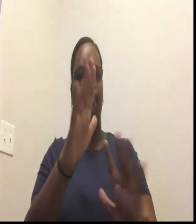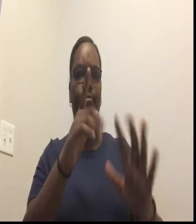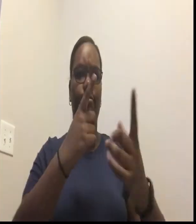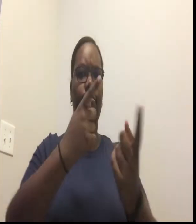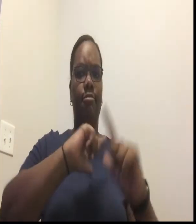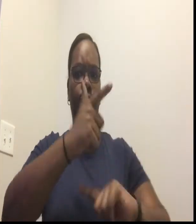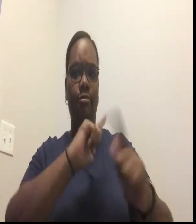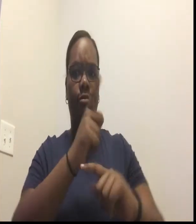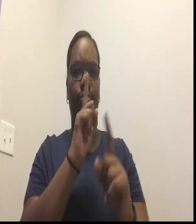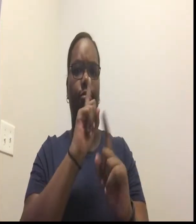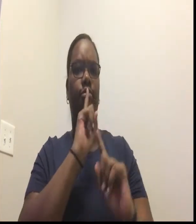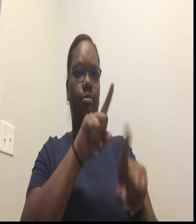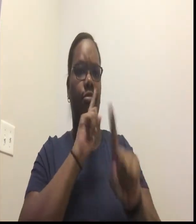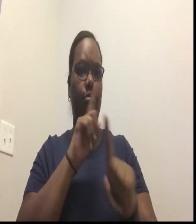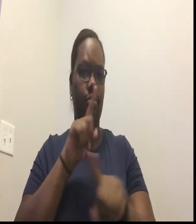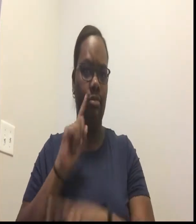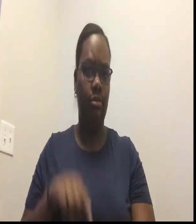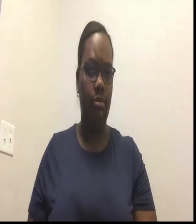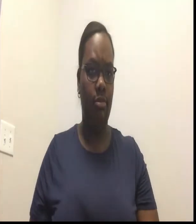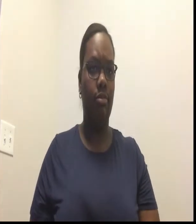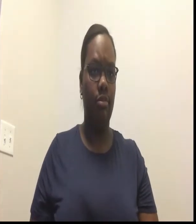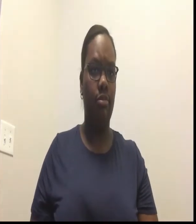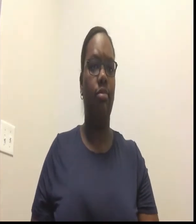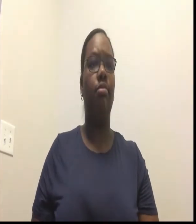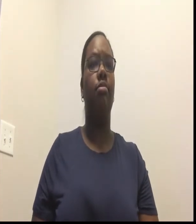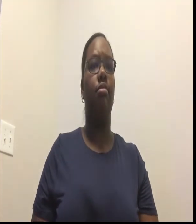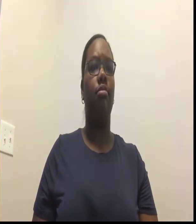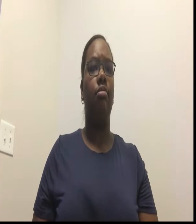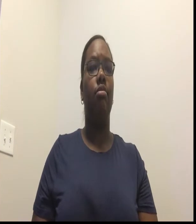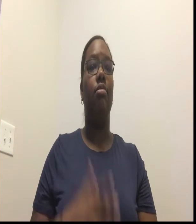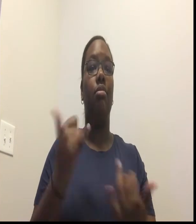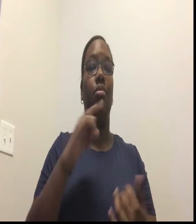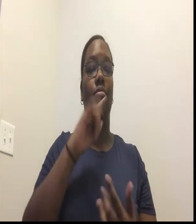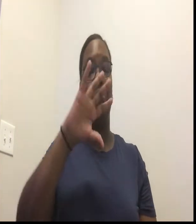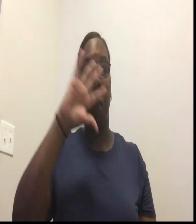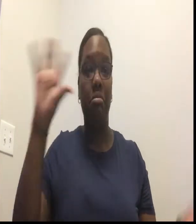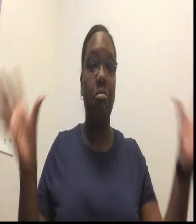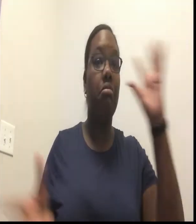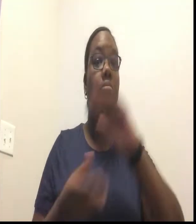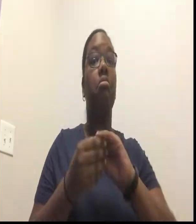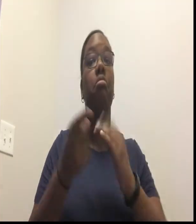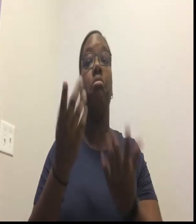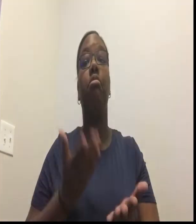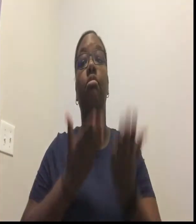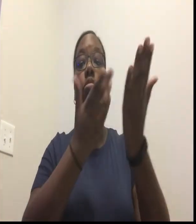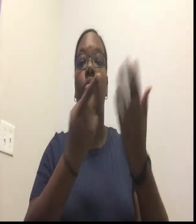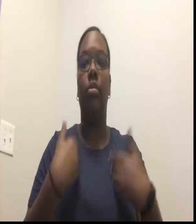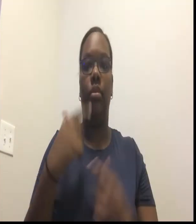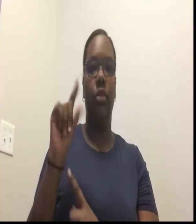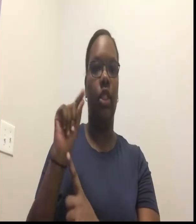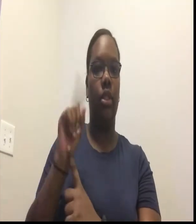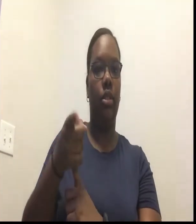a rebuttal. So in actuality, you have about 20 minutes per motion to speak and